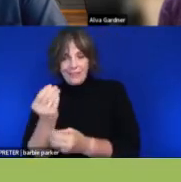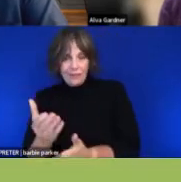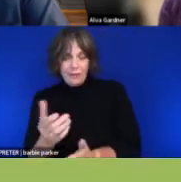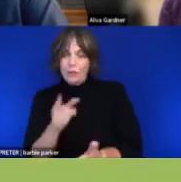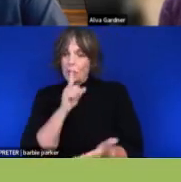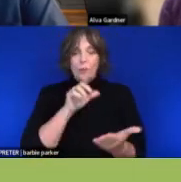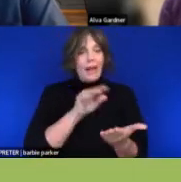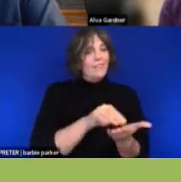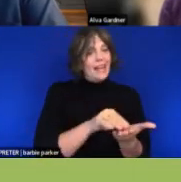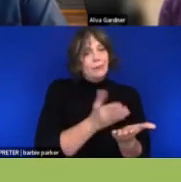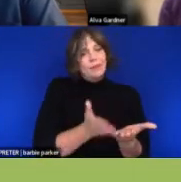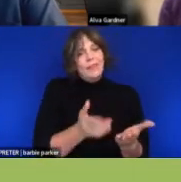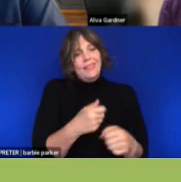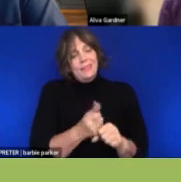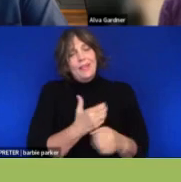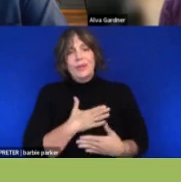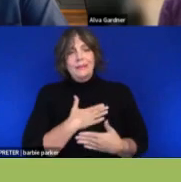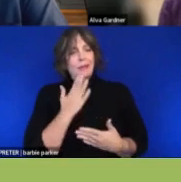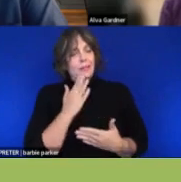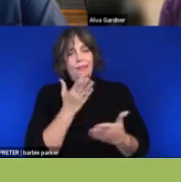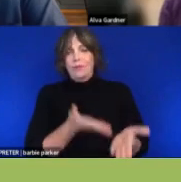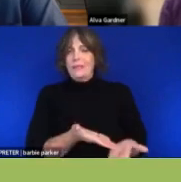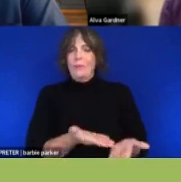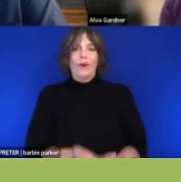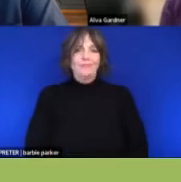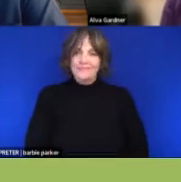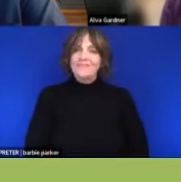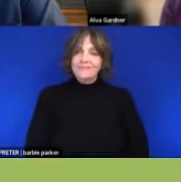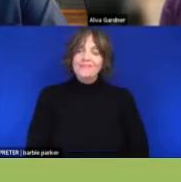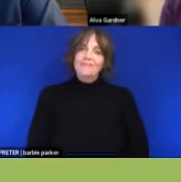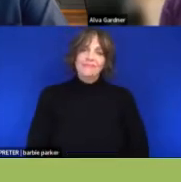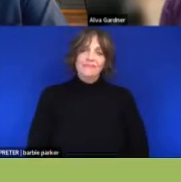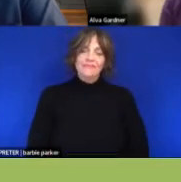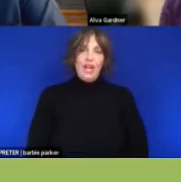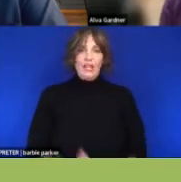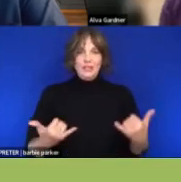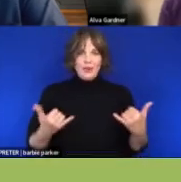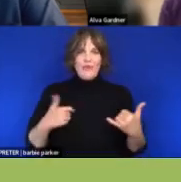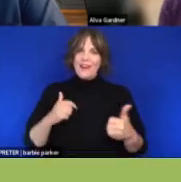the stuff that creates happiness for somebody, and so we're in a catch up game right now trying to figure out, how do we